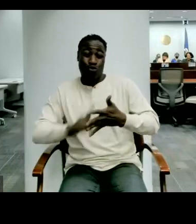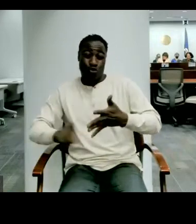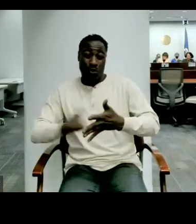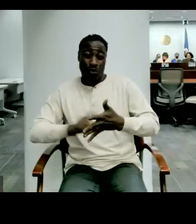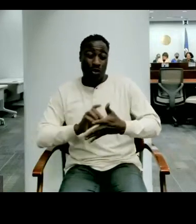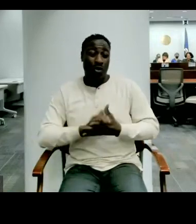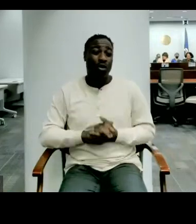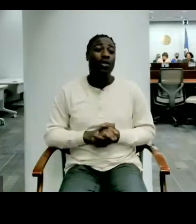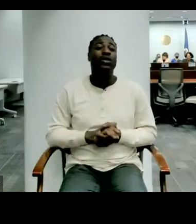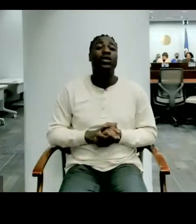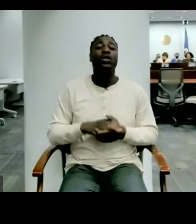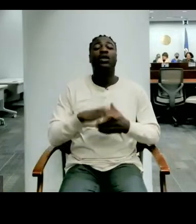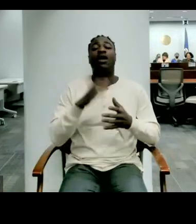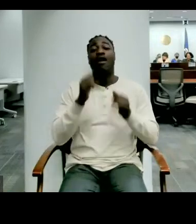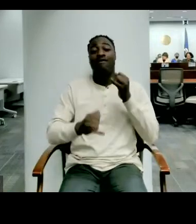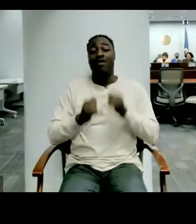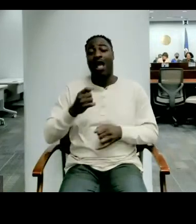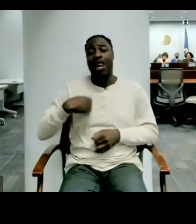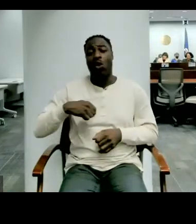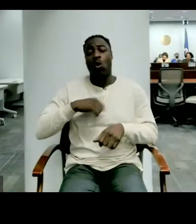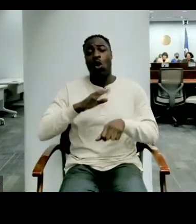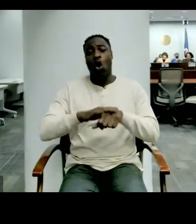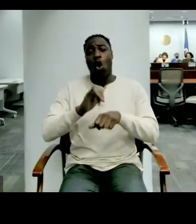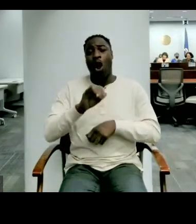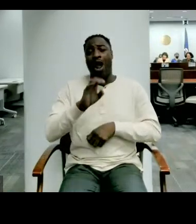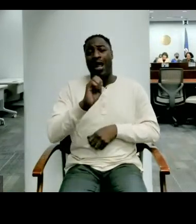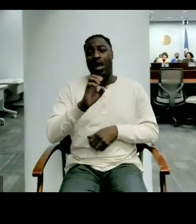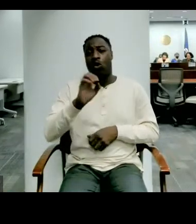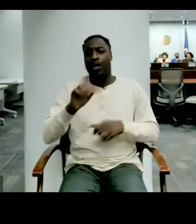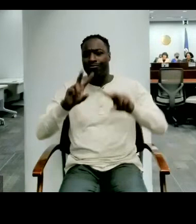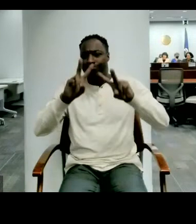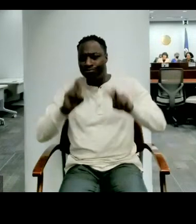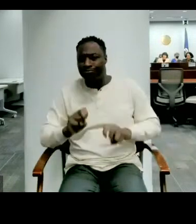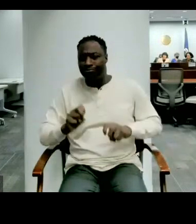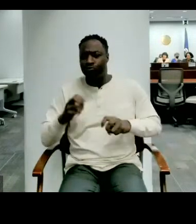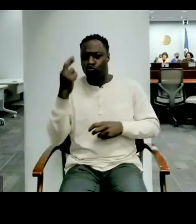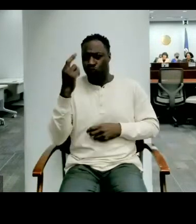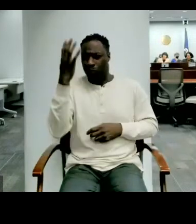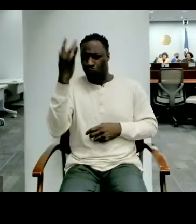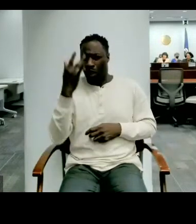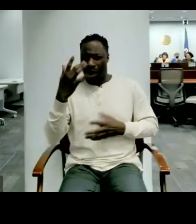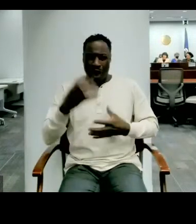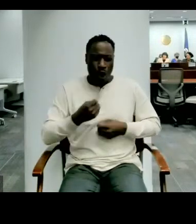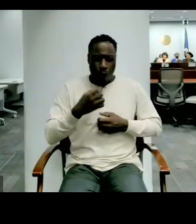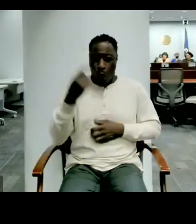Finally, we call on the EEOC to examine the causes of the continuing decline in the number